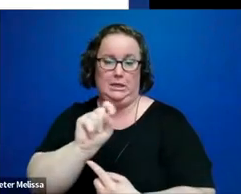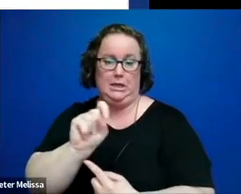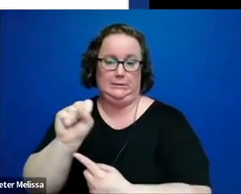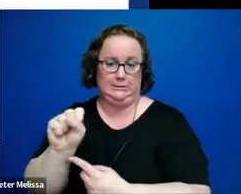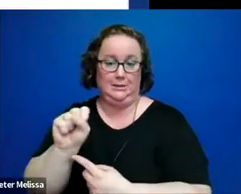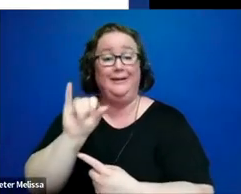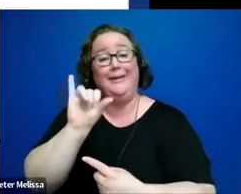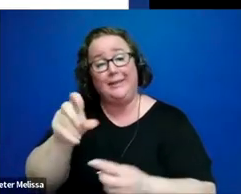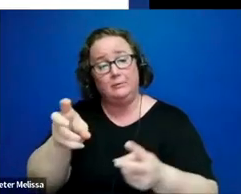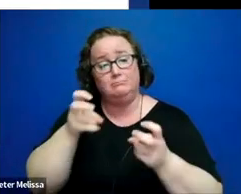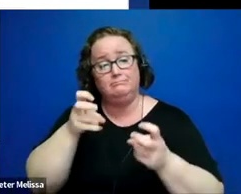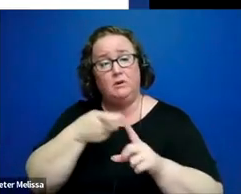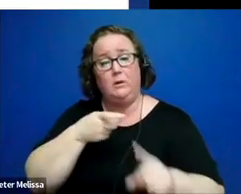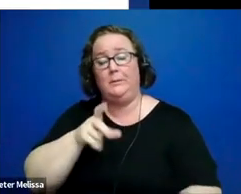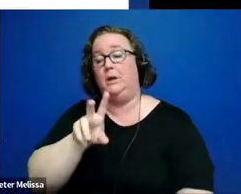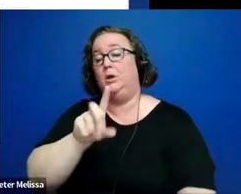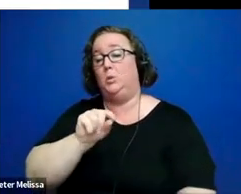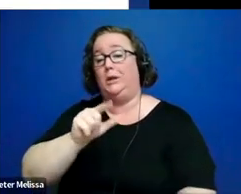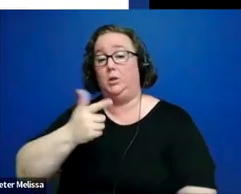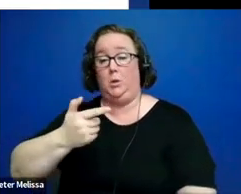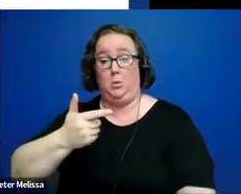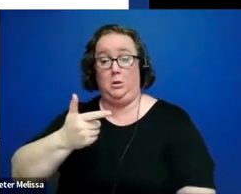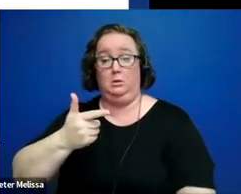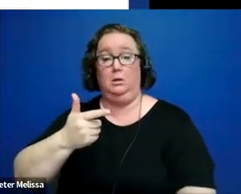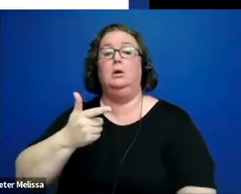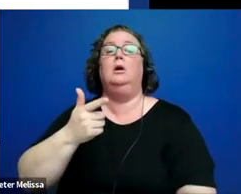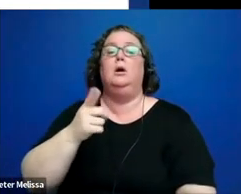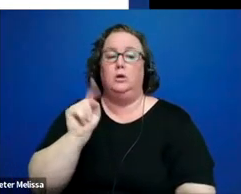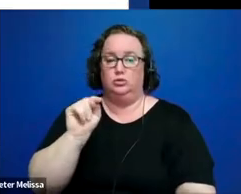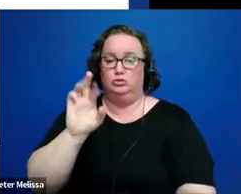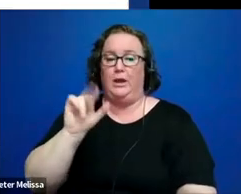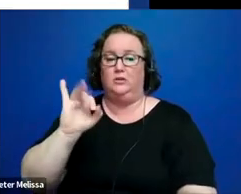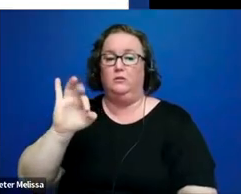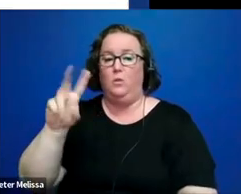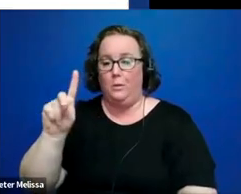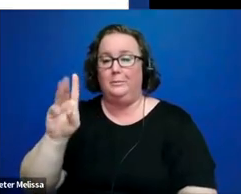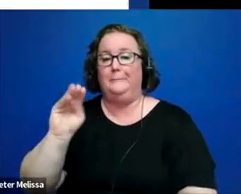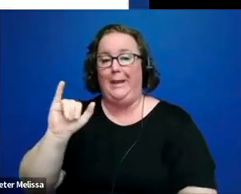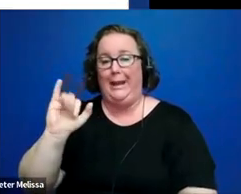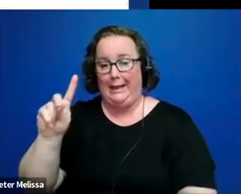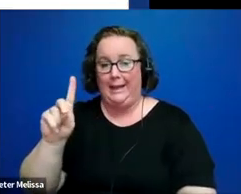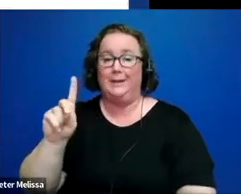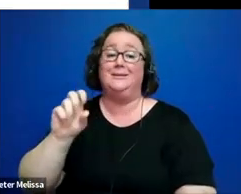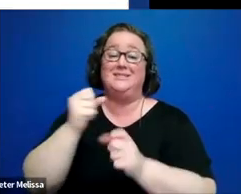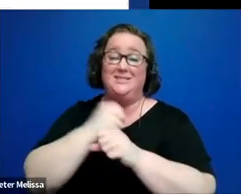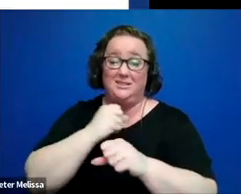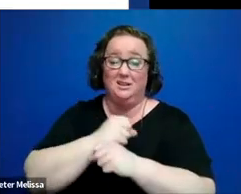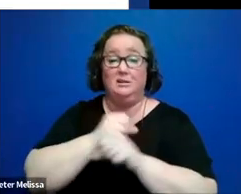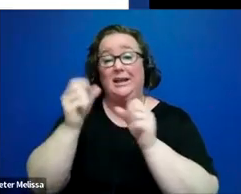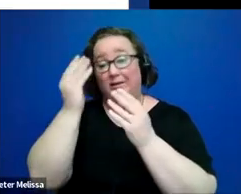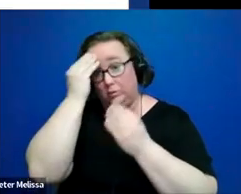the 2021 Transformed Medicaid Statistical Information System, or TMSIS, which is a mouthful.